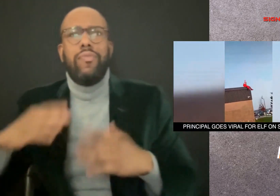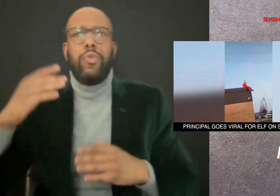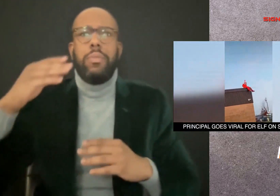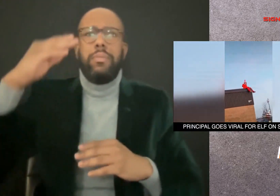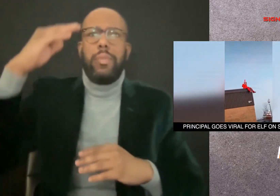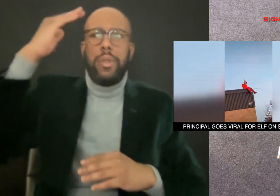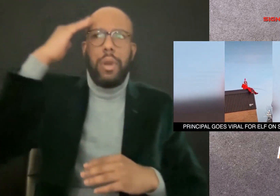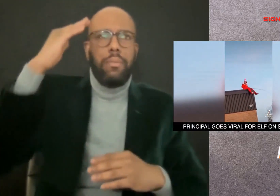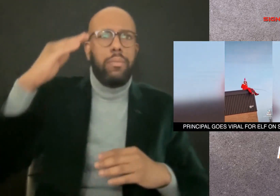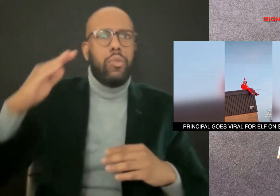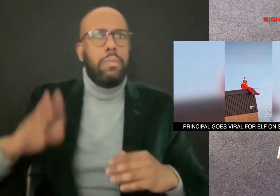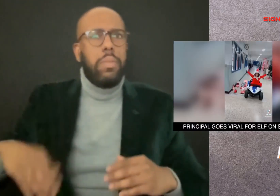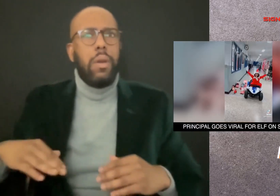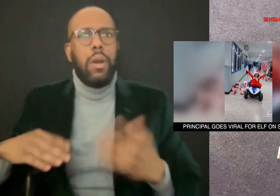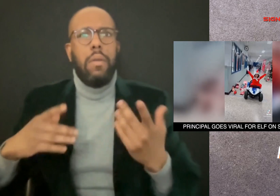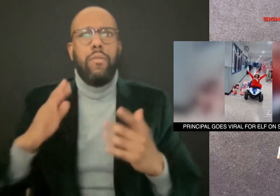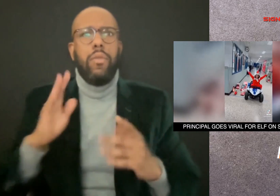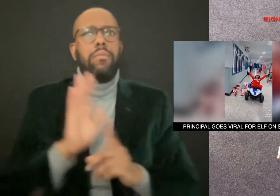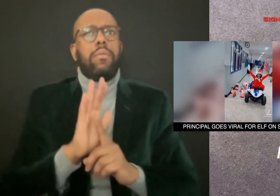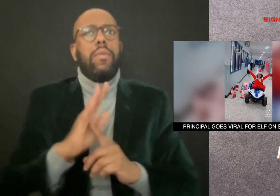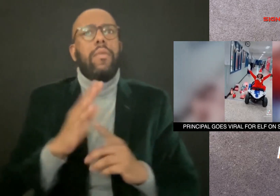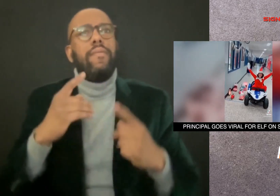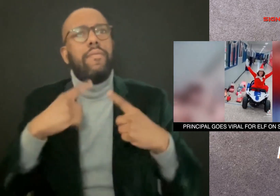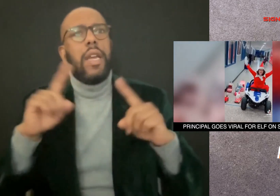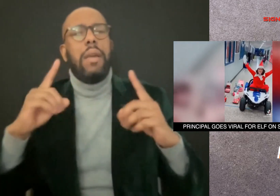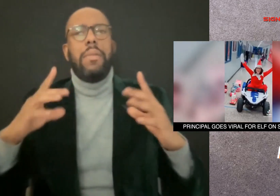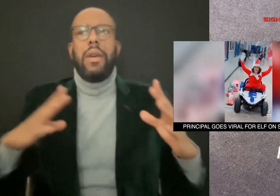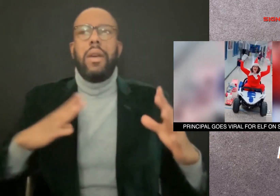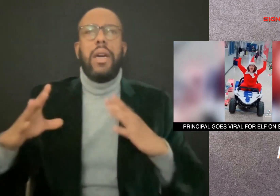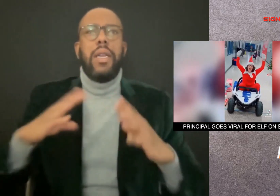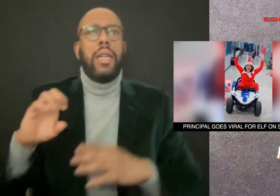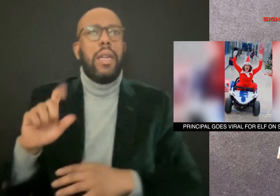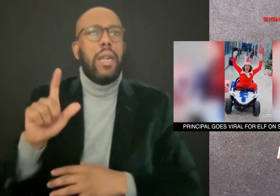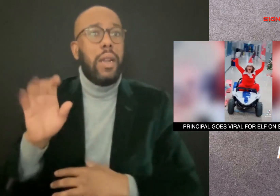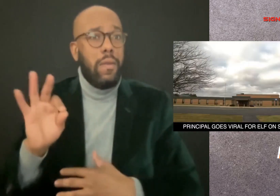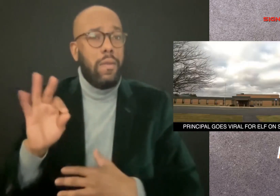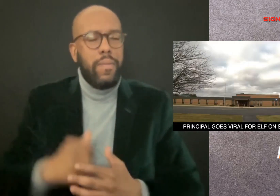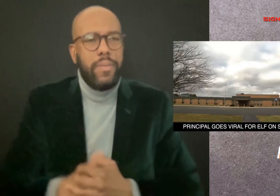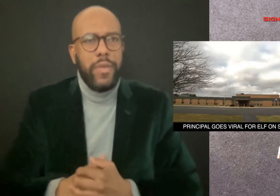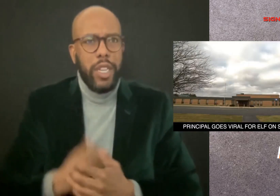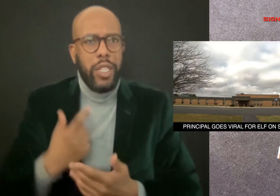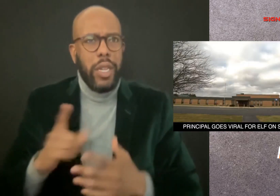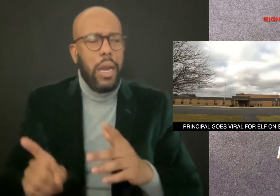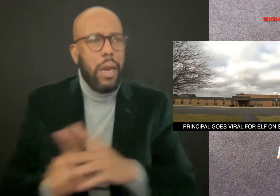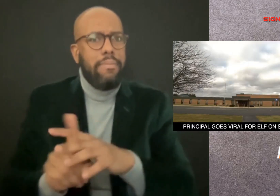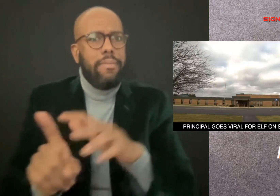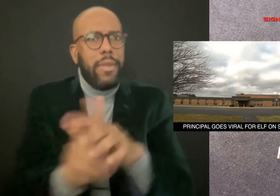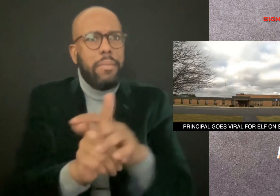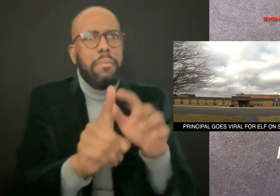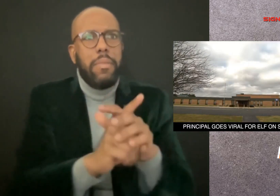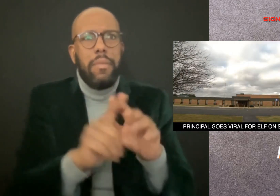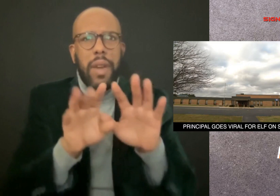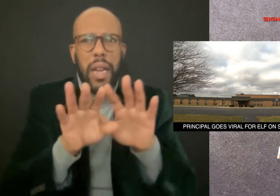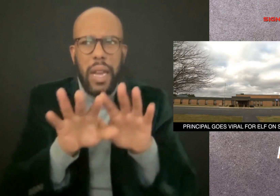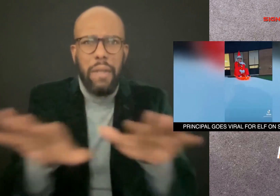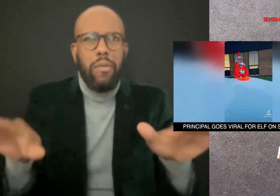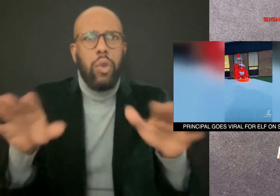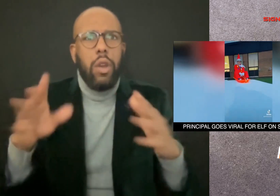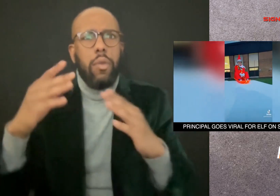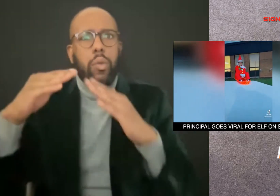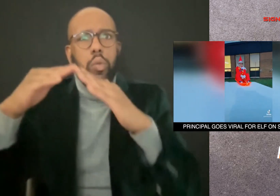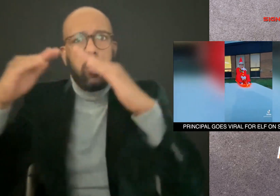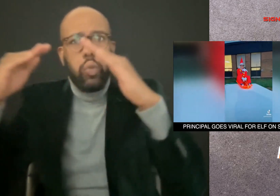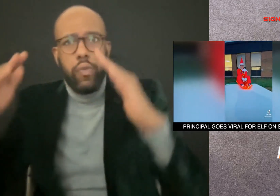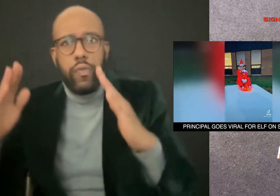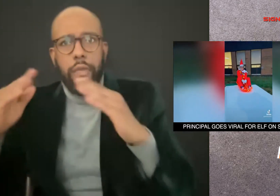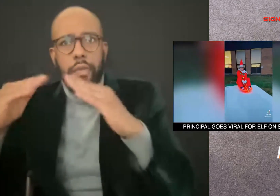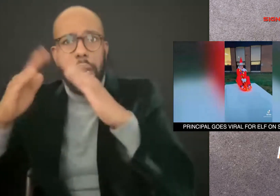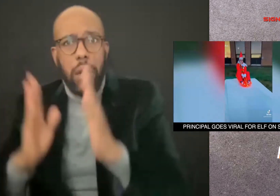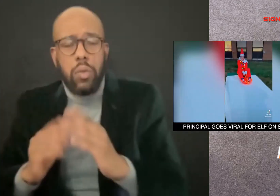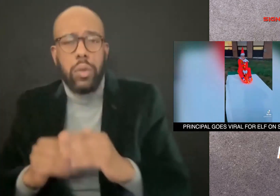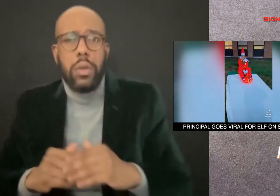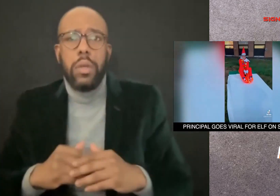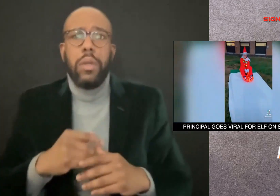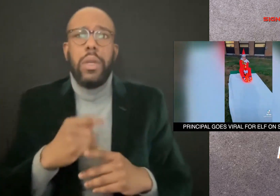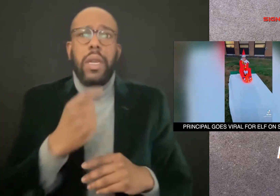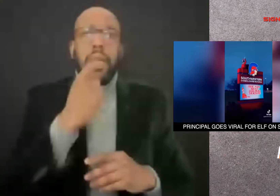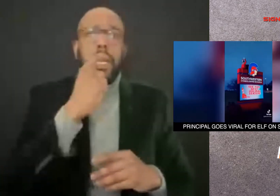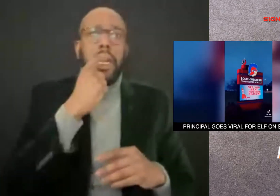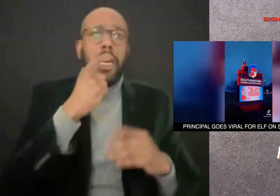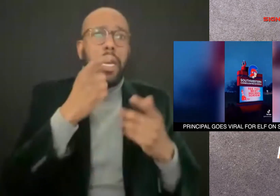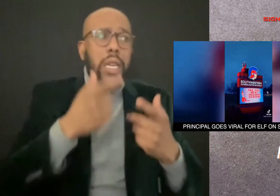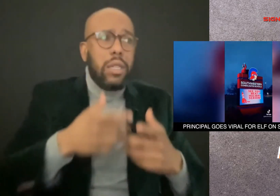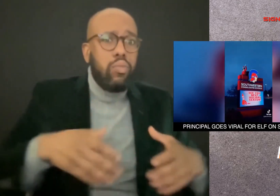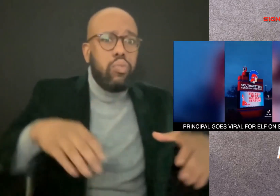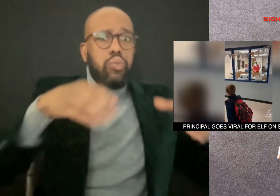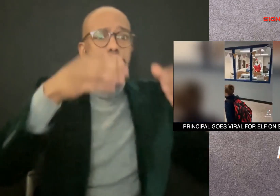to toe as the famous holiday elf she pops up everywhere on top of the roof inside a